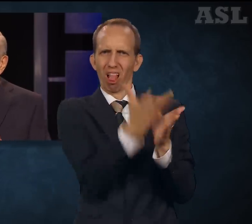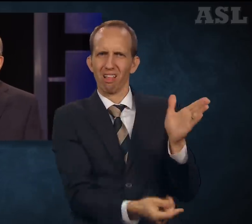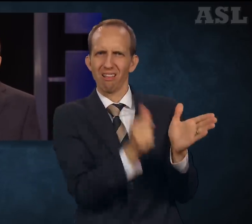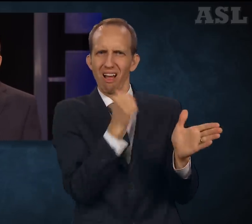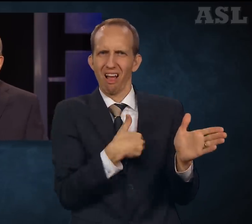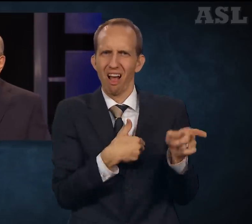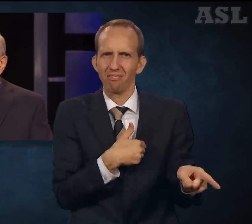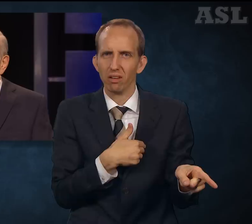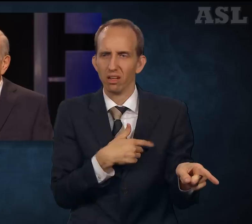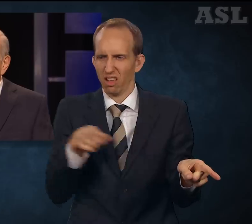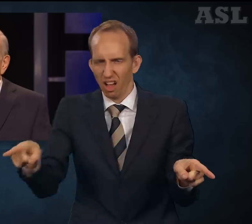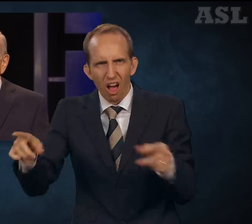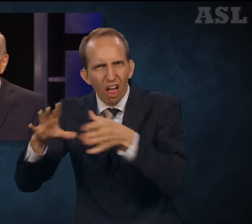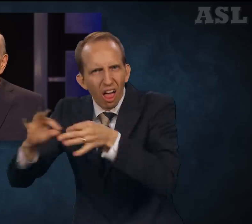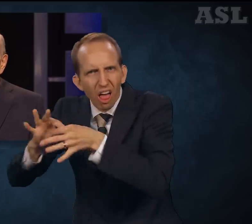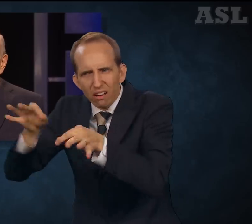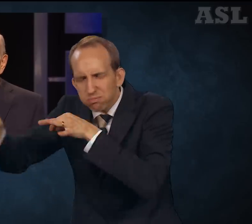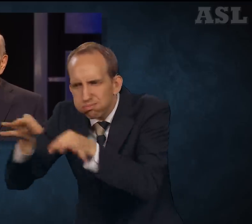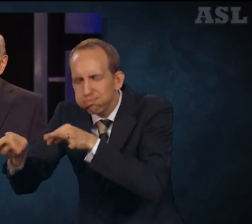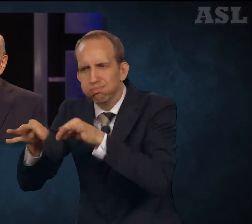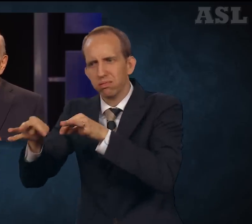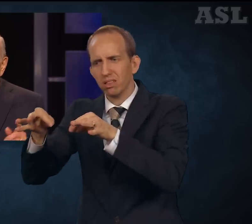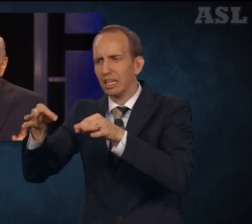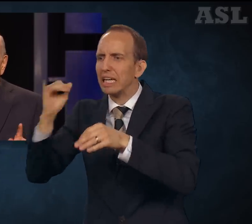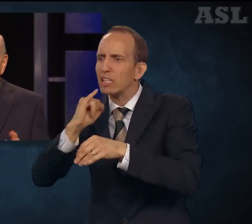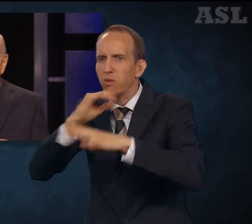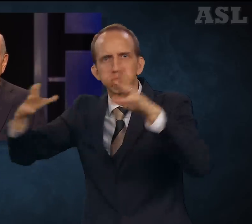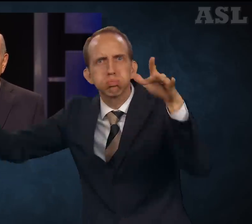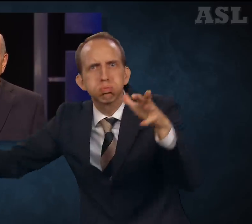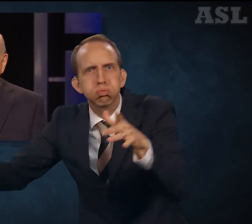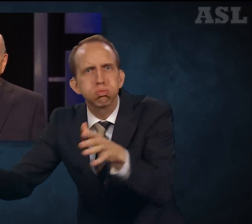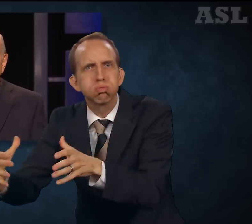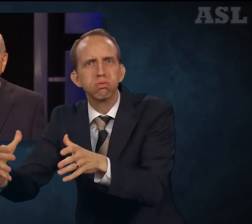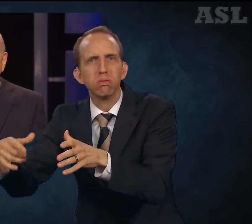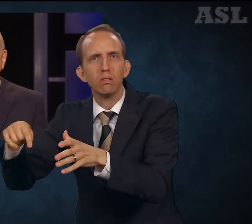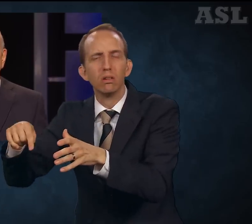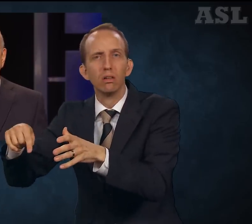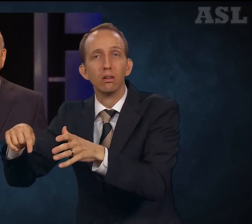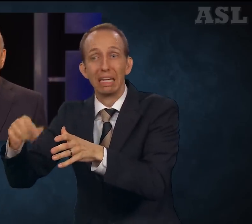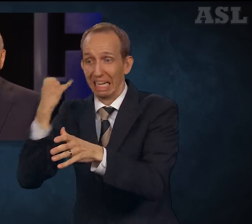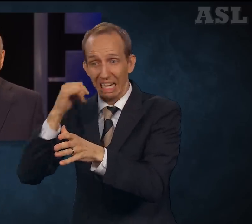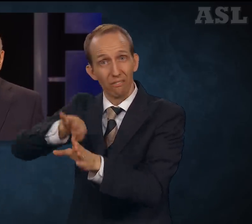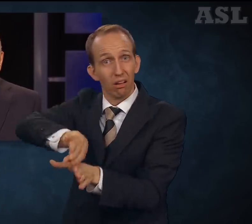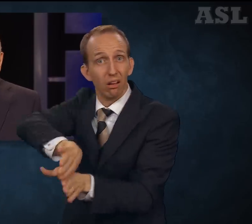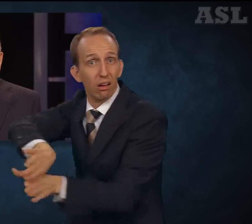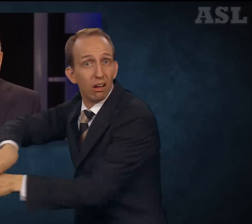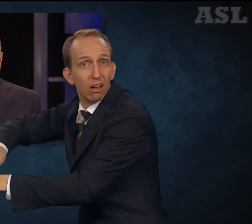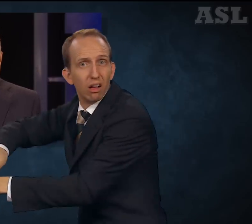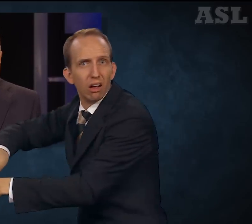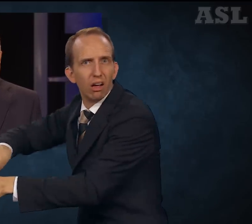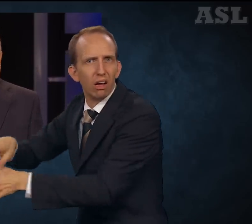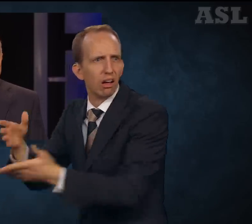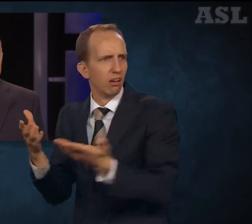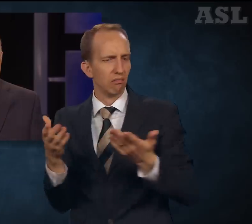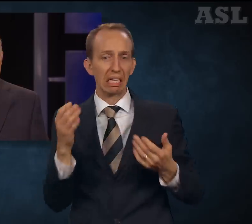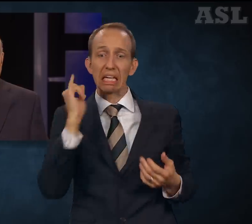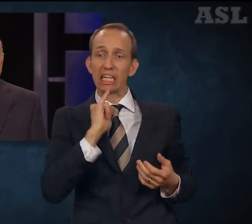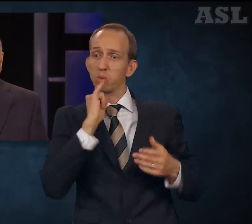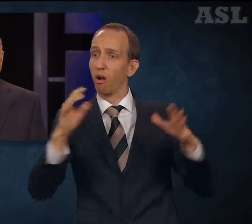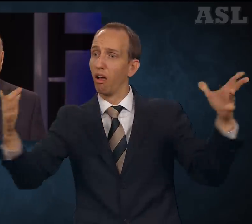THE BOOK OF MORMON IS CENTRAL